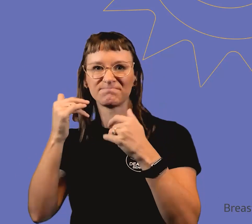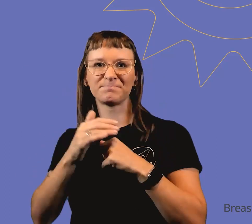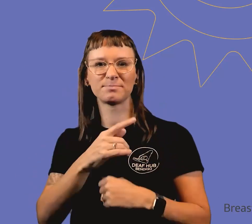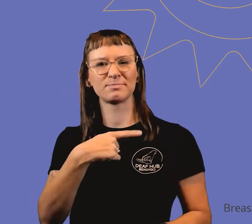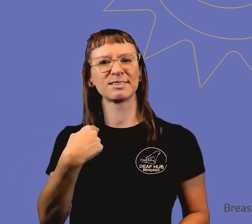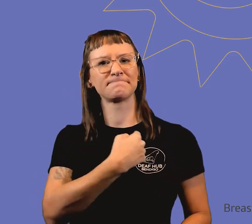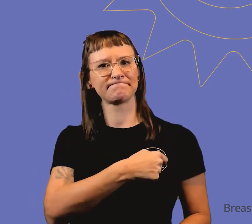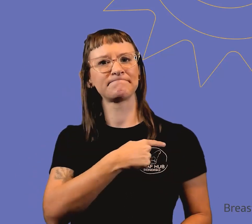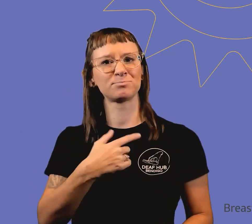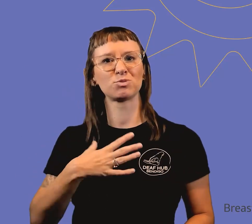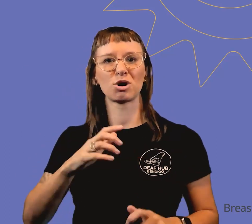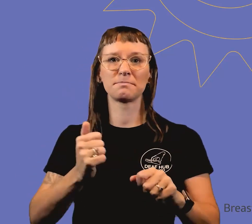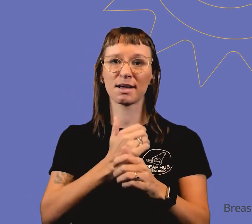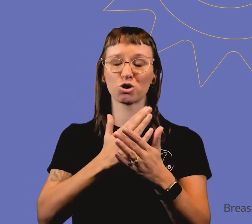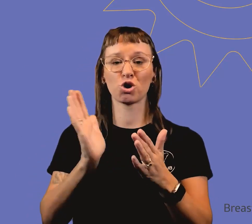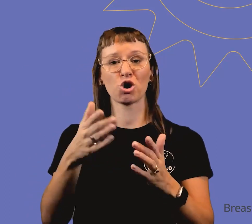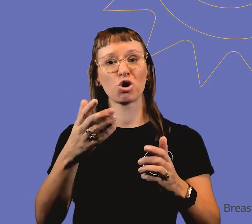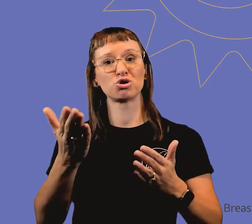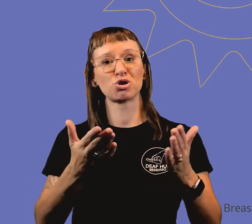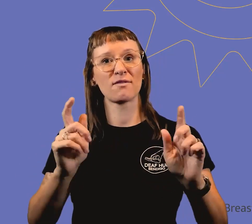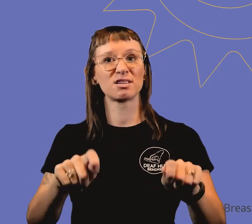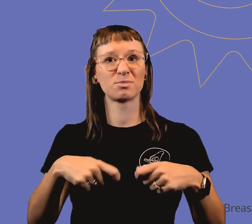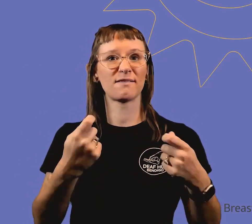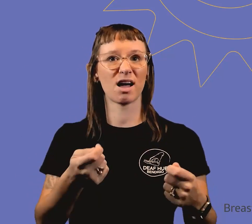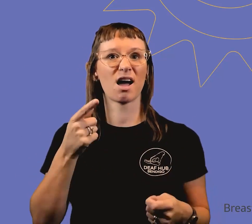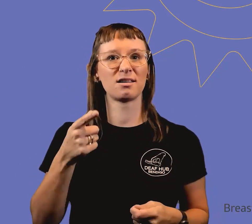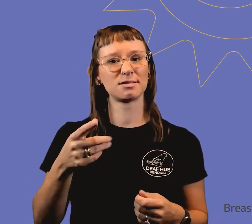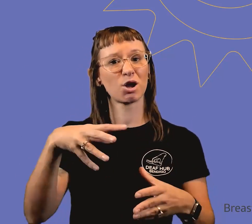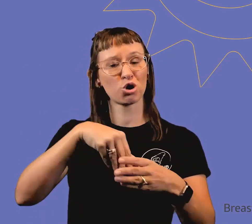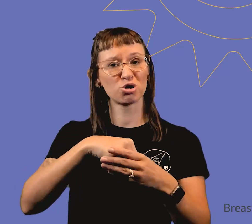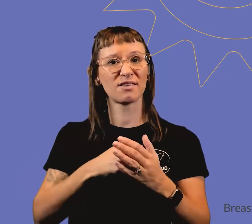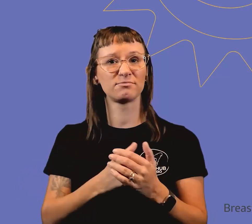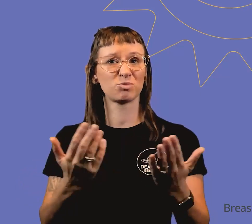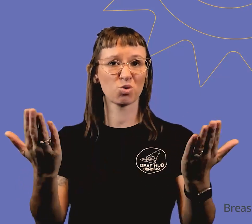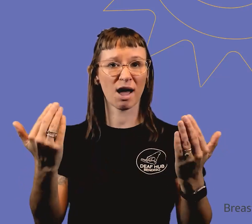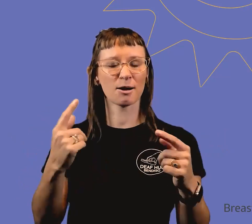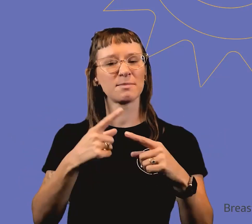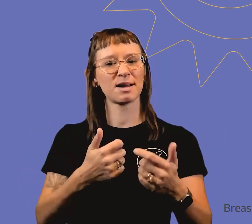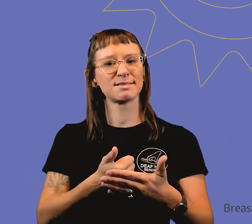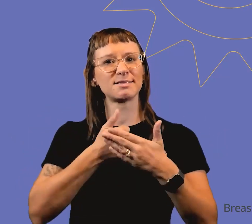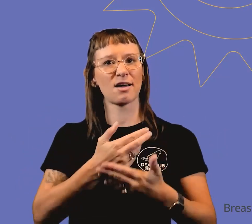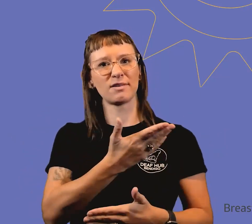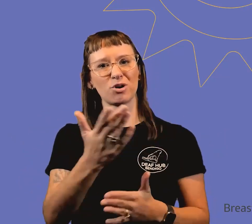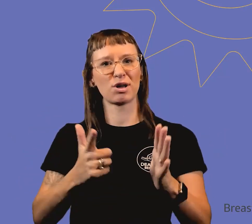making sure our services are inclusive, welcoming, and safe for LGBTIQ+ people.